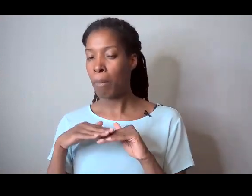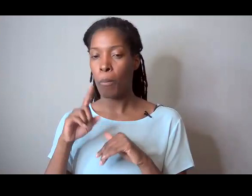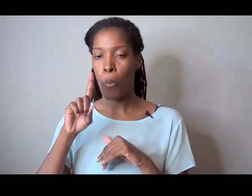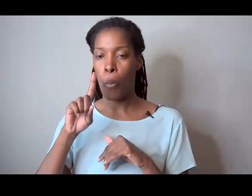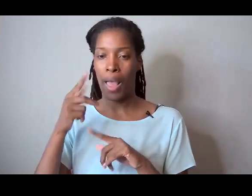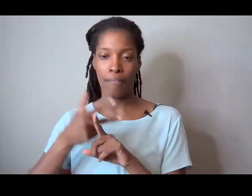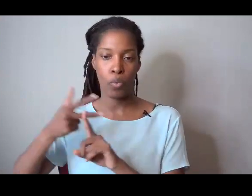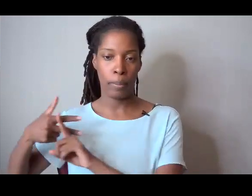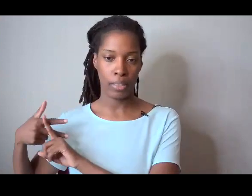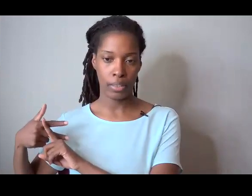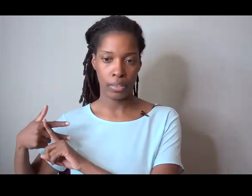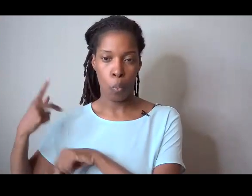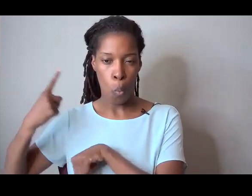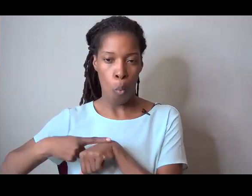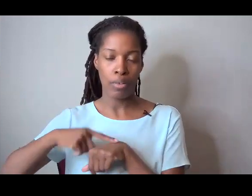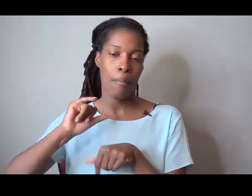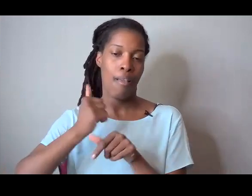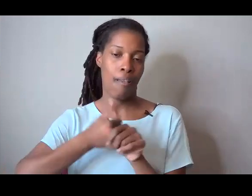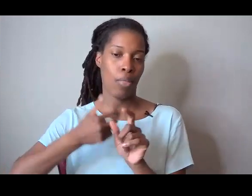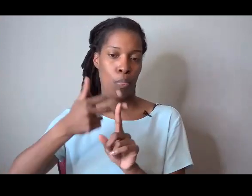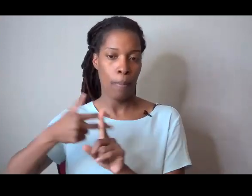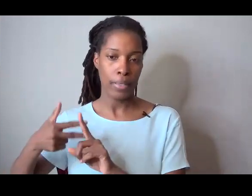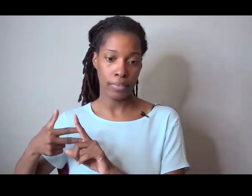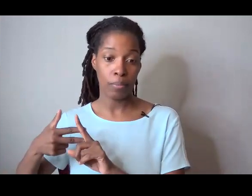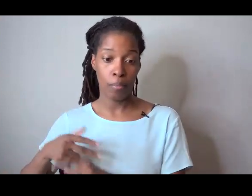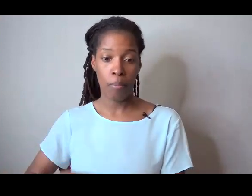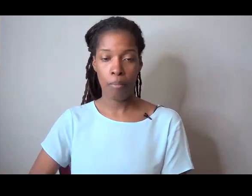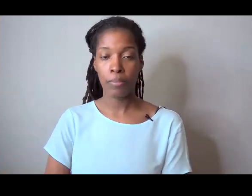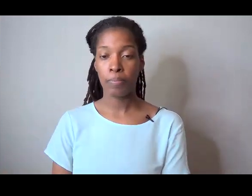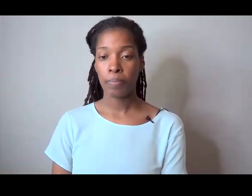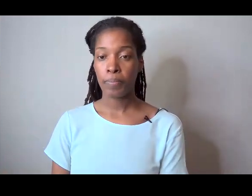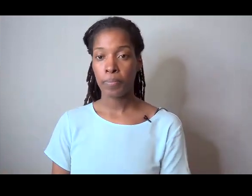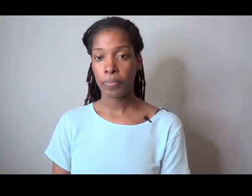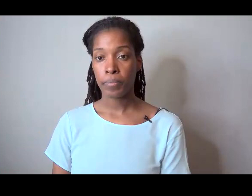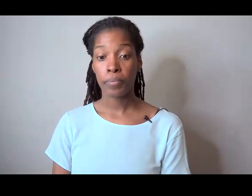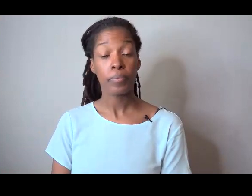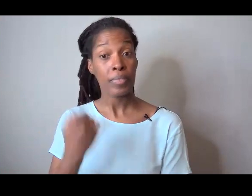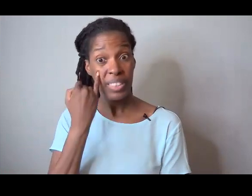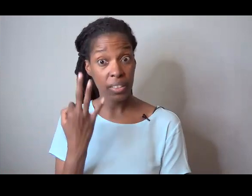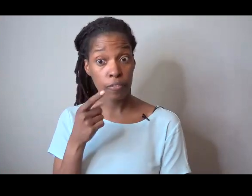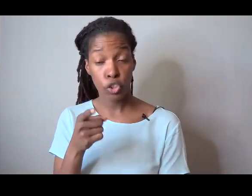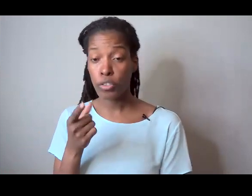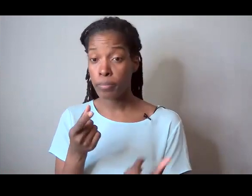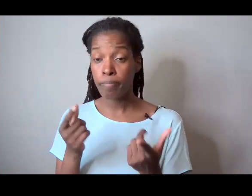Really ideal to be doing that at least once a quarter. If you find that your projections are way off,